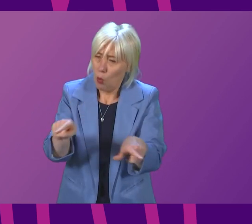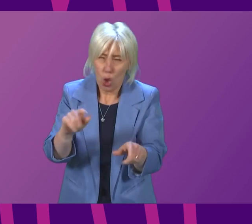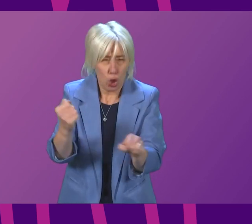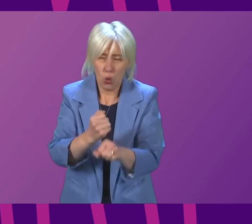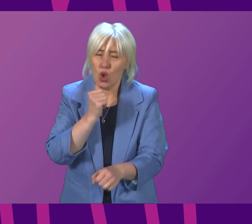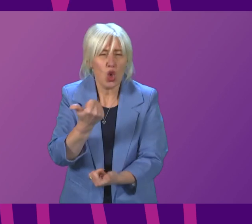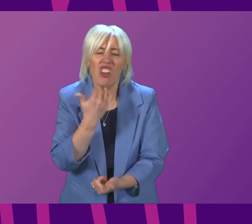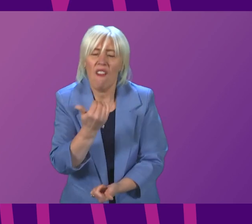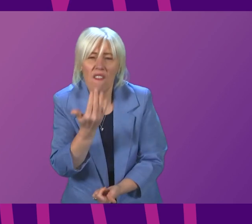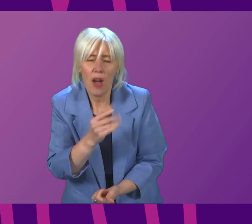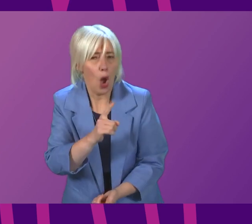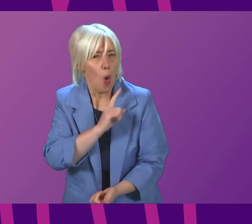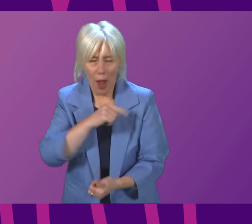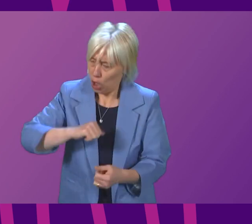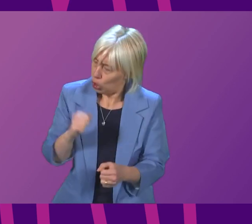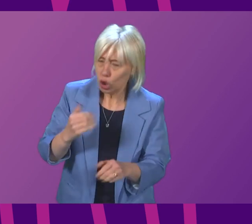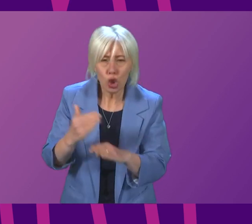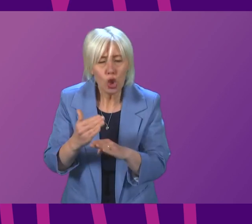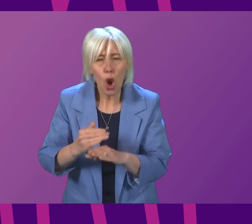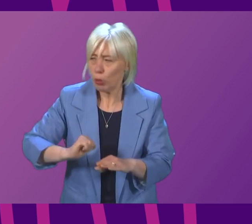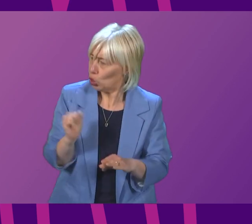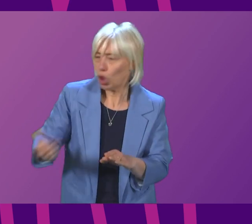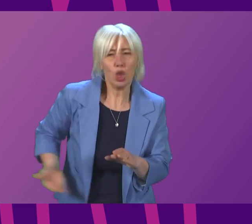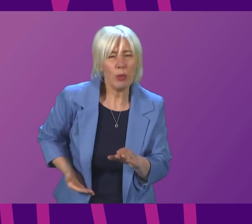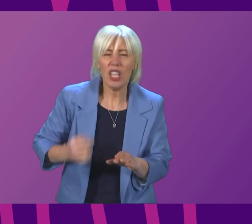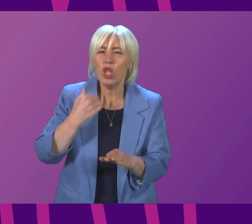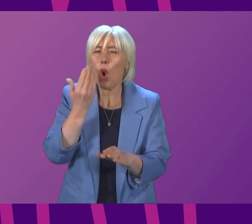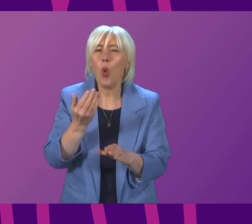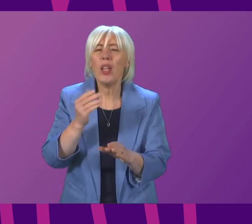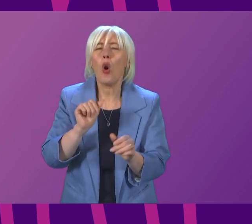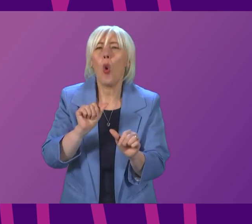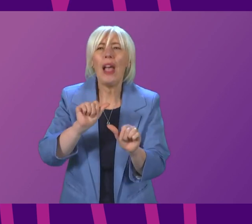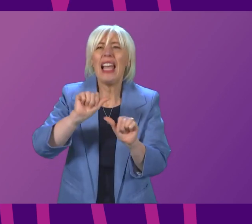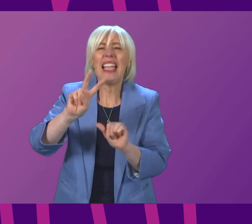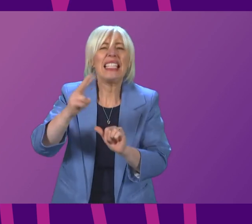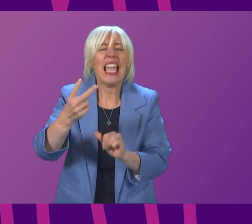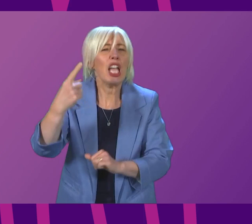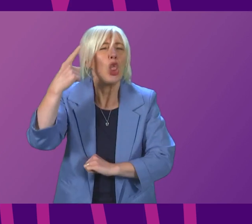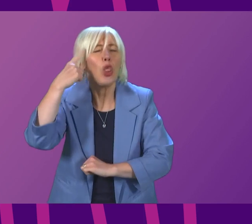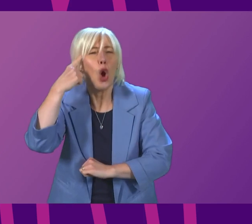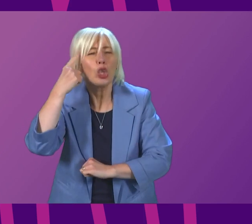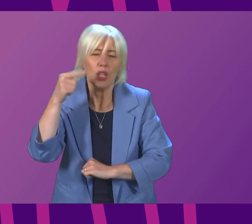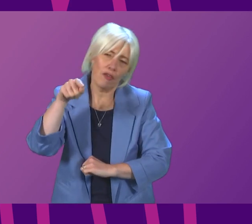Why are Scottish jobs and Scottish businesses always an afterthought for the First Minister